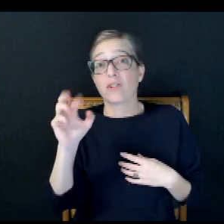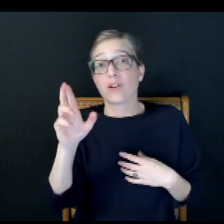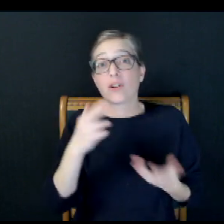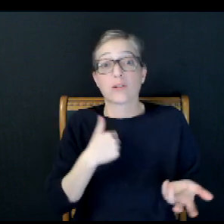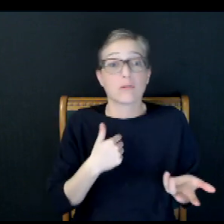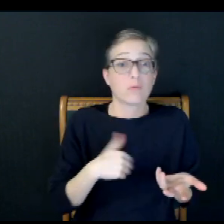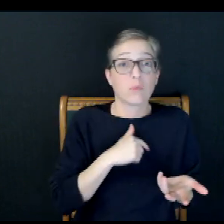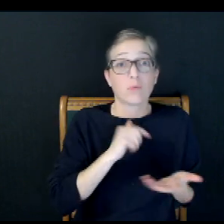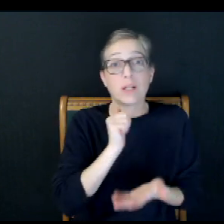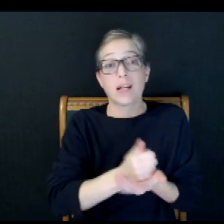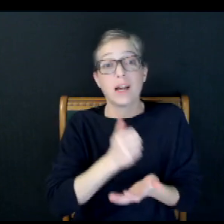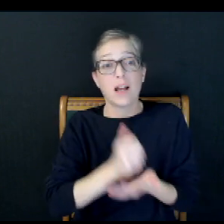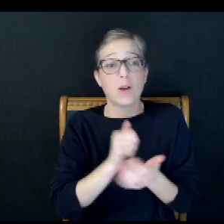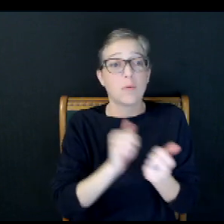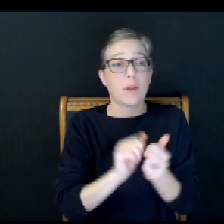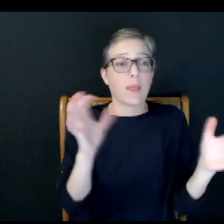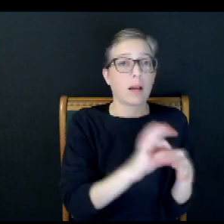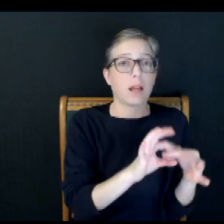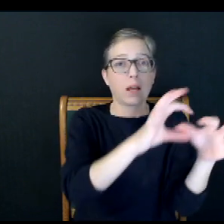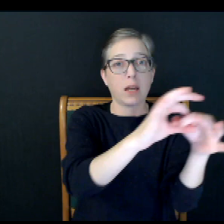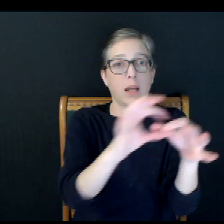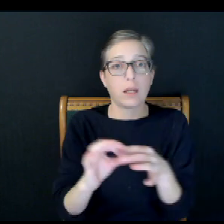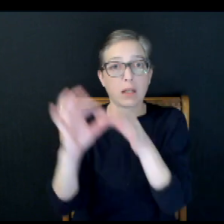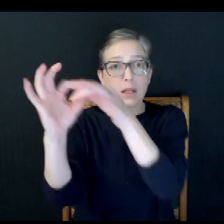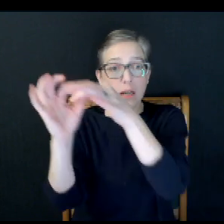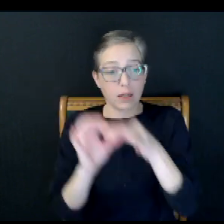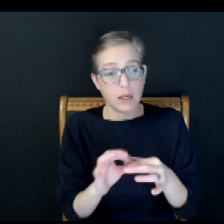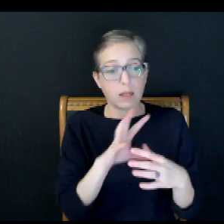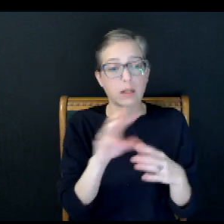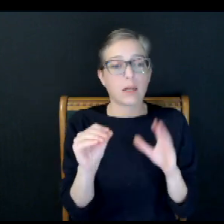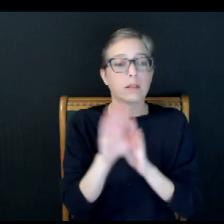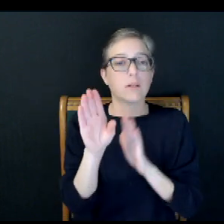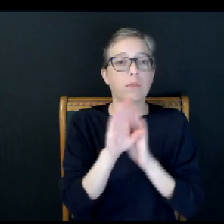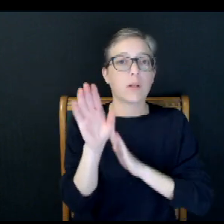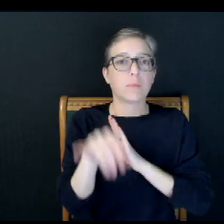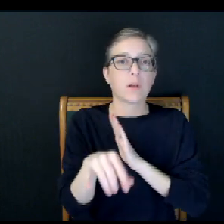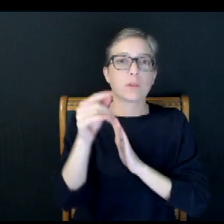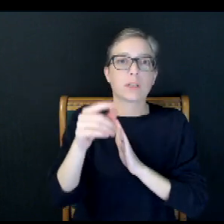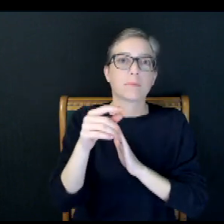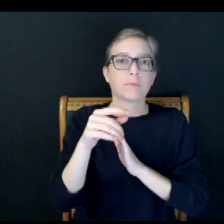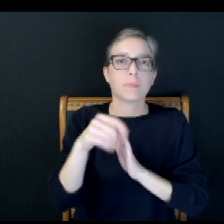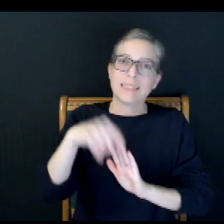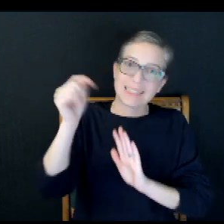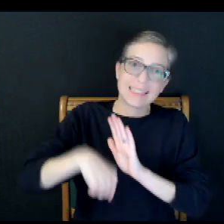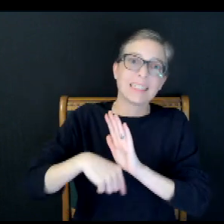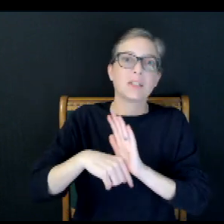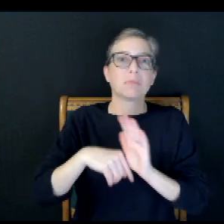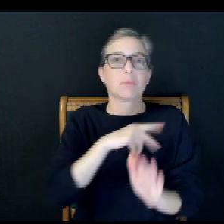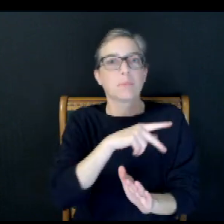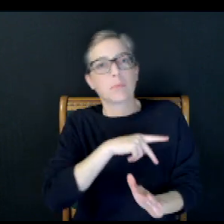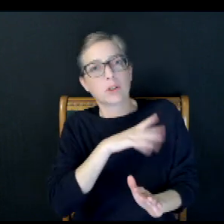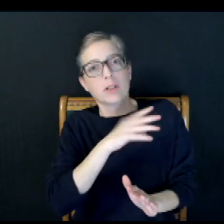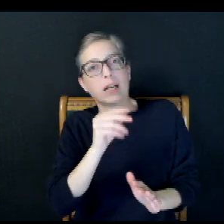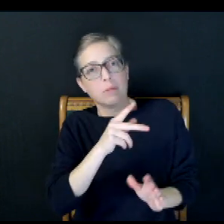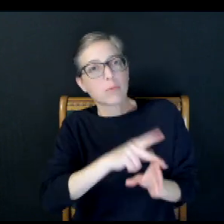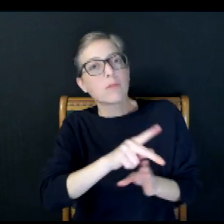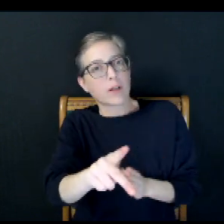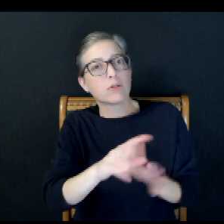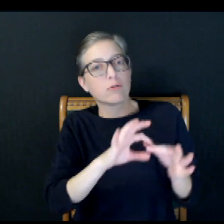organizations and really start developing those deep personal professional relationships. Then also, we see ourselves as